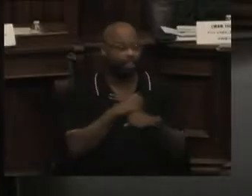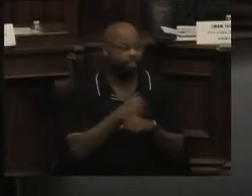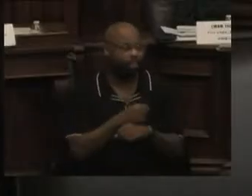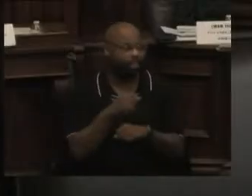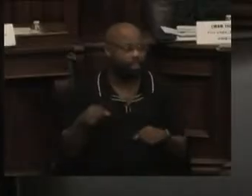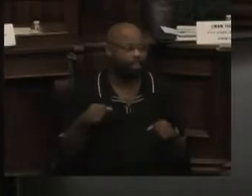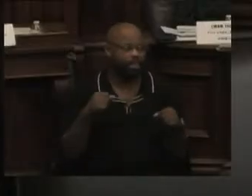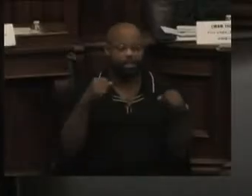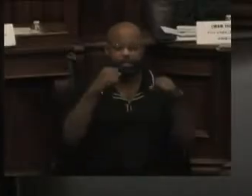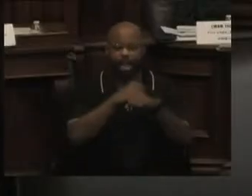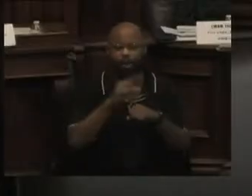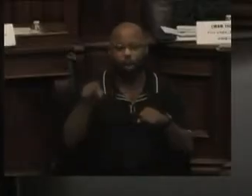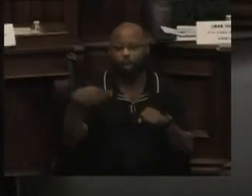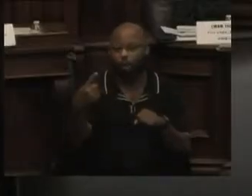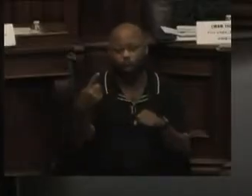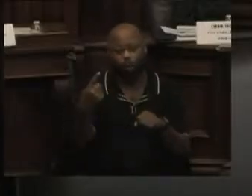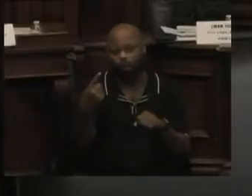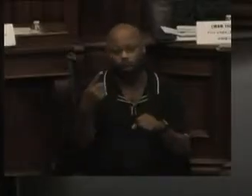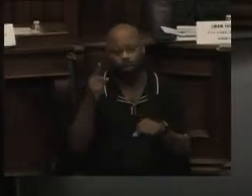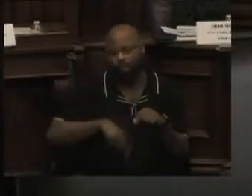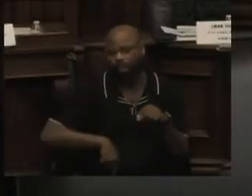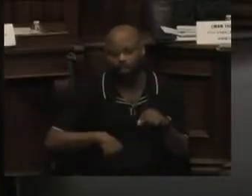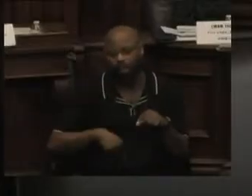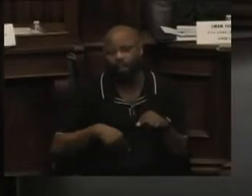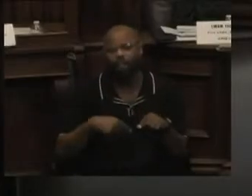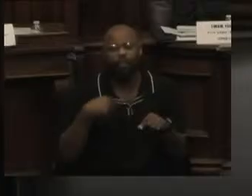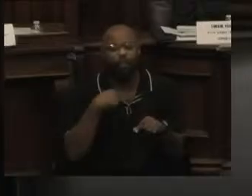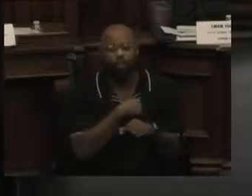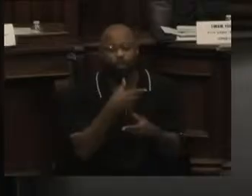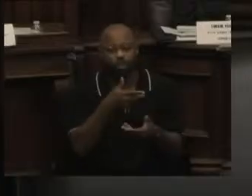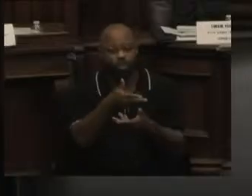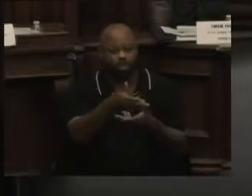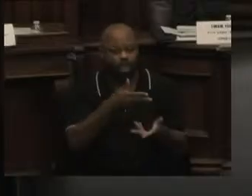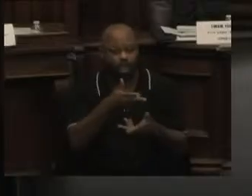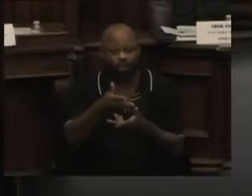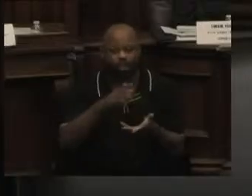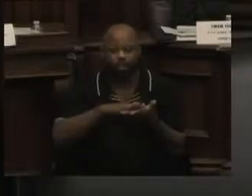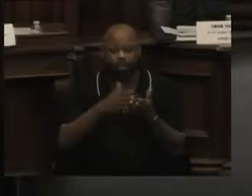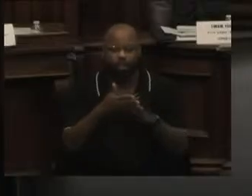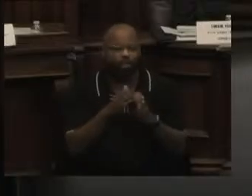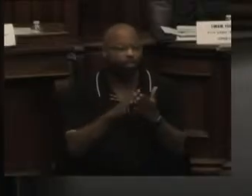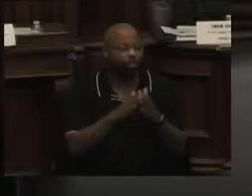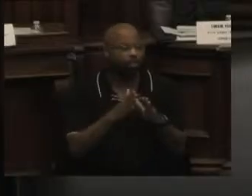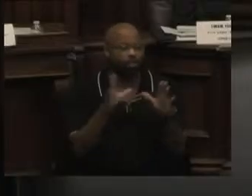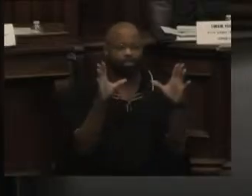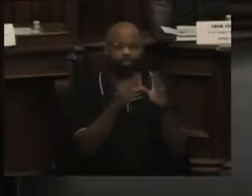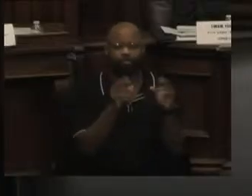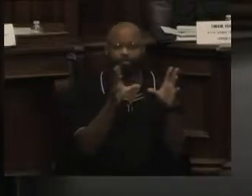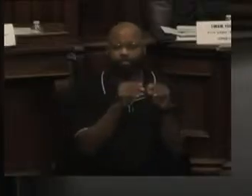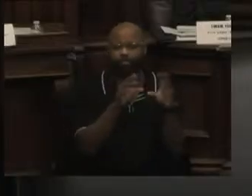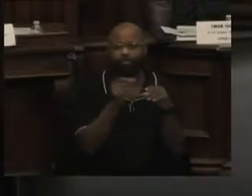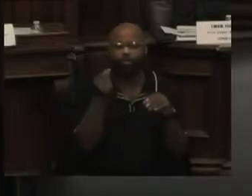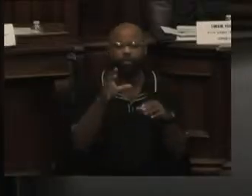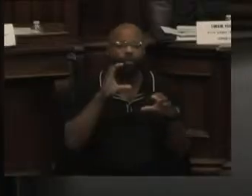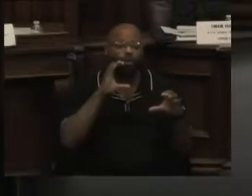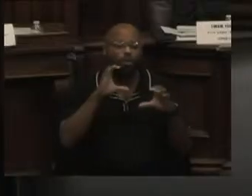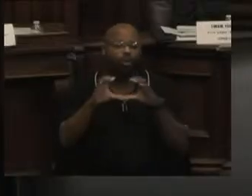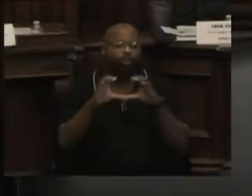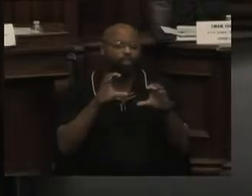the board and the PAB staff, we cannot fight this battle by